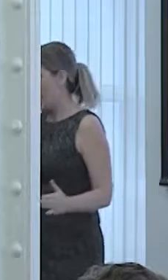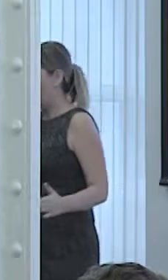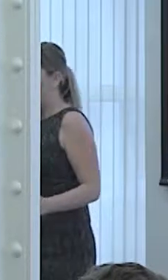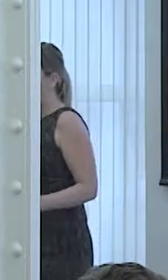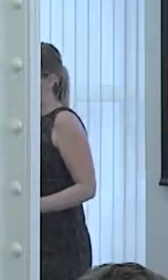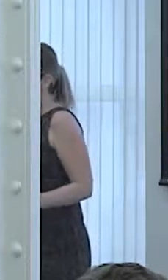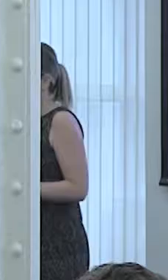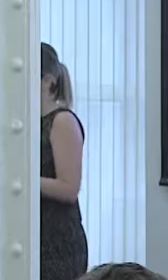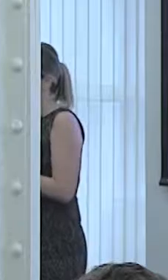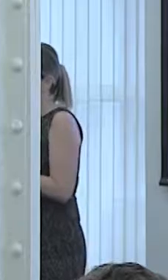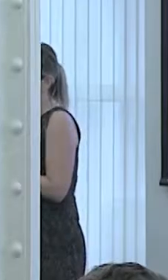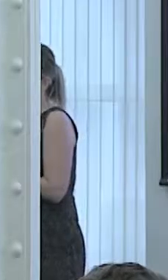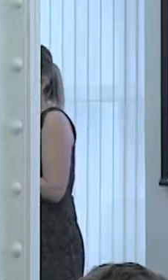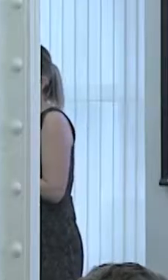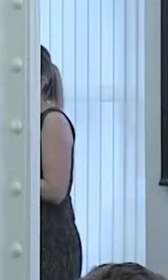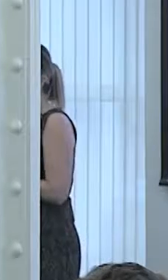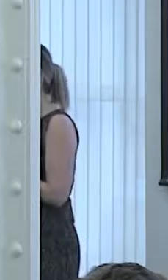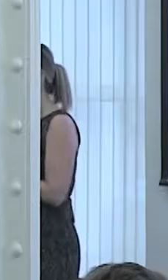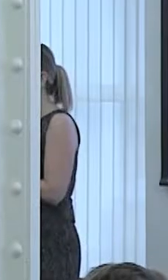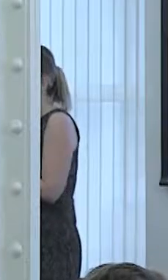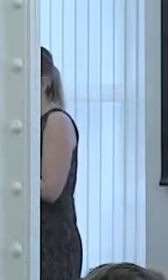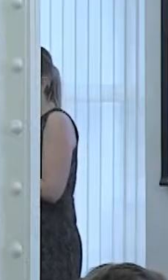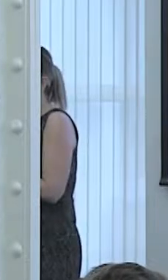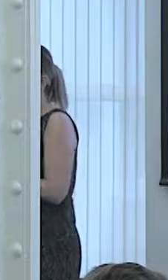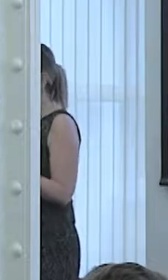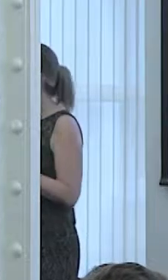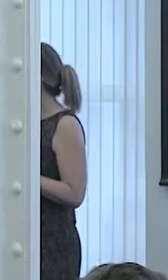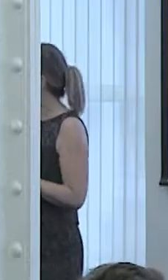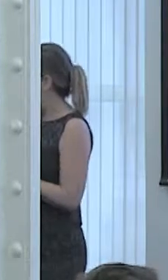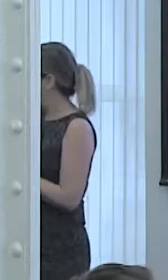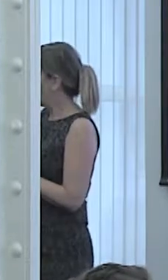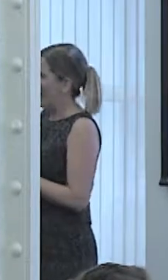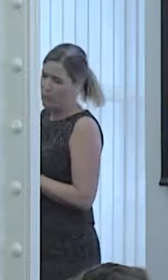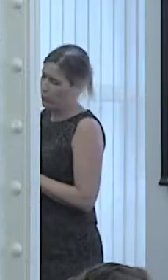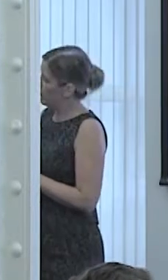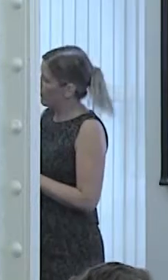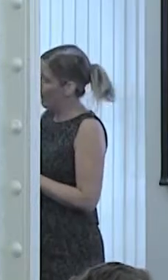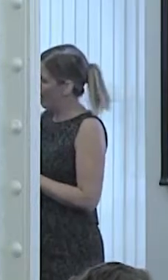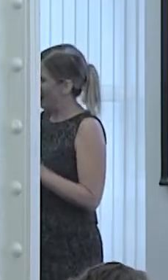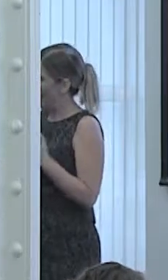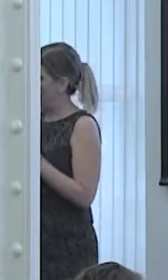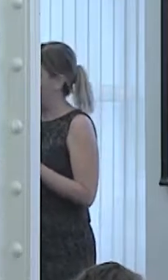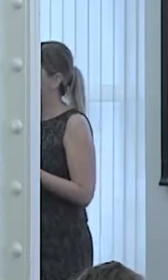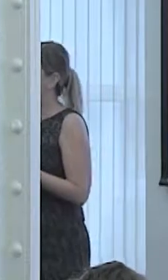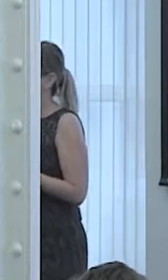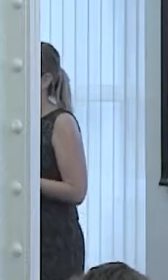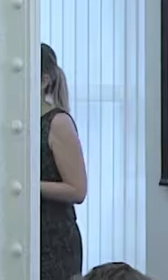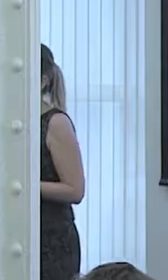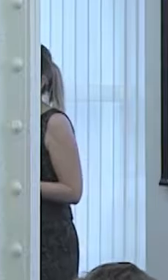and it has to be like a Golden Lab, it can't be like a Black Lab, because black equals bad luck.